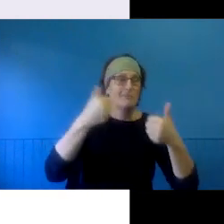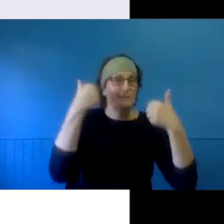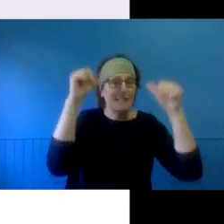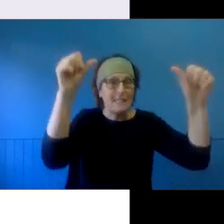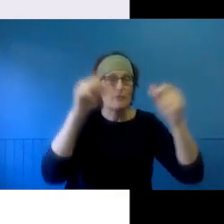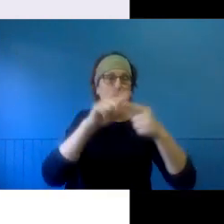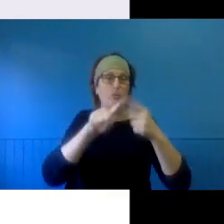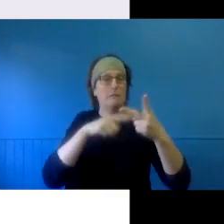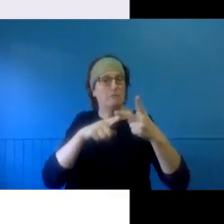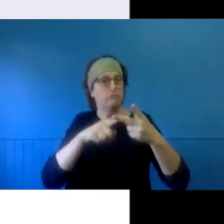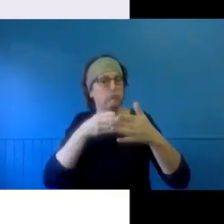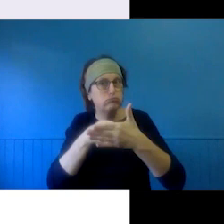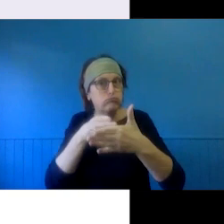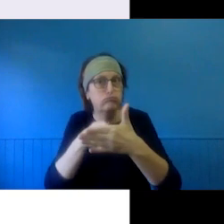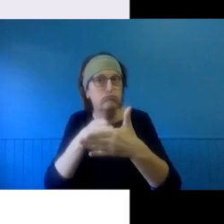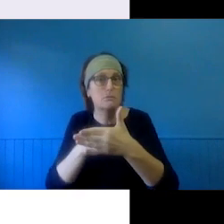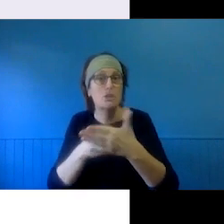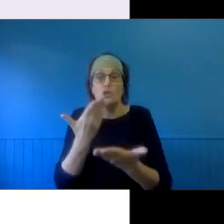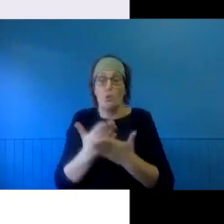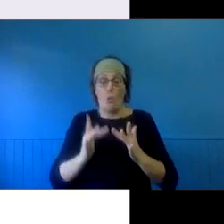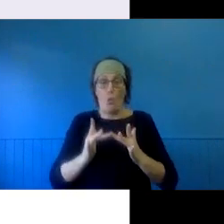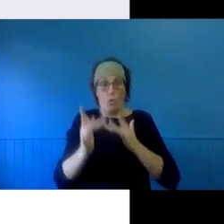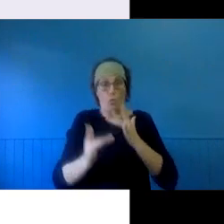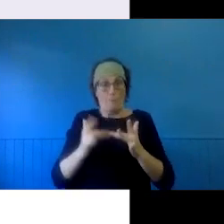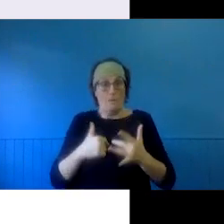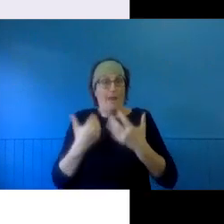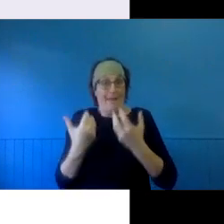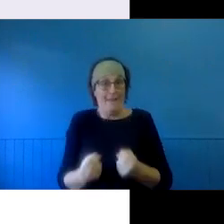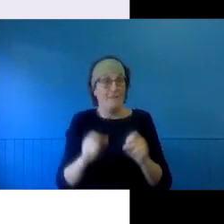challenges. That is on our website and the Australia Council website.